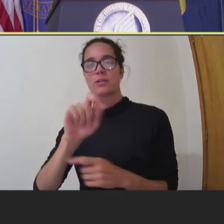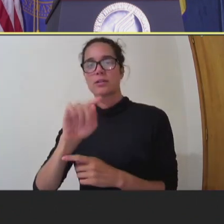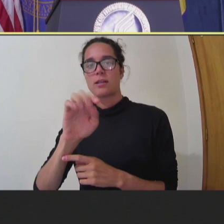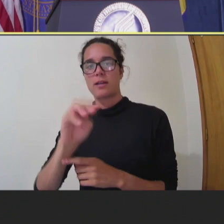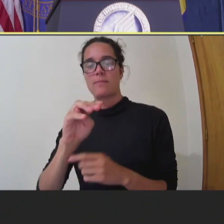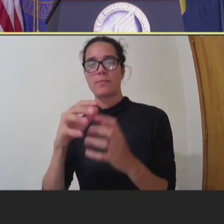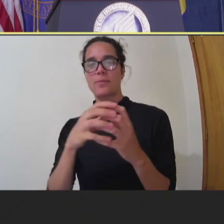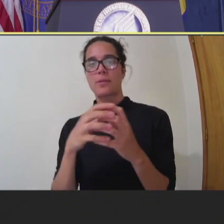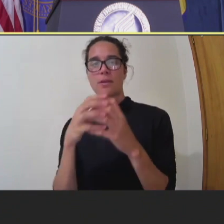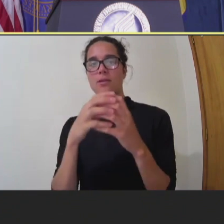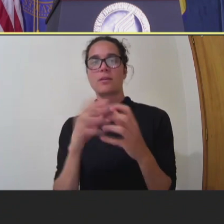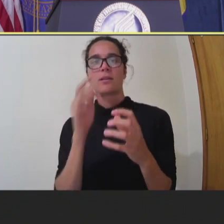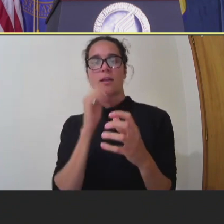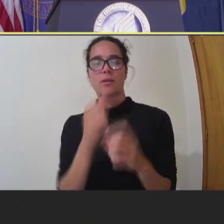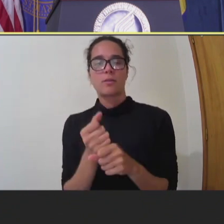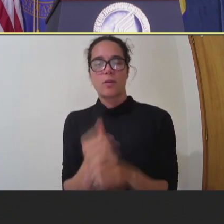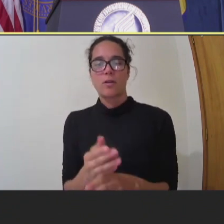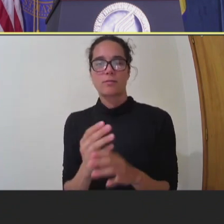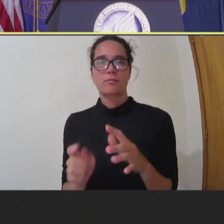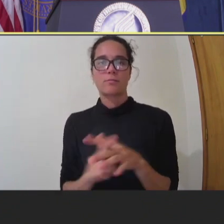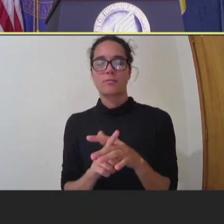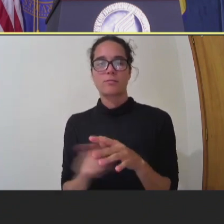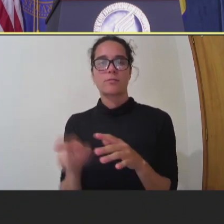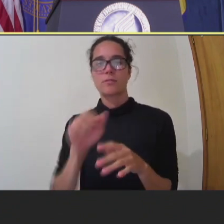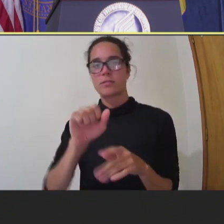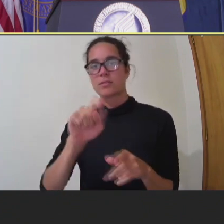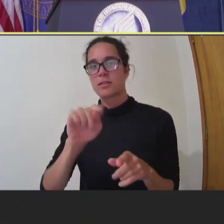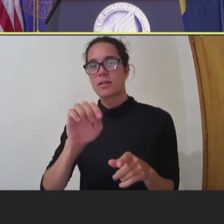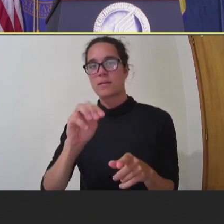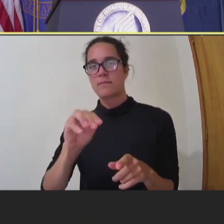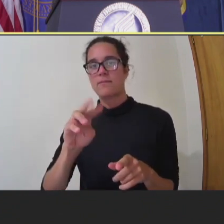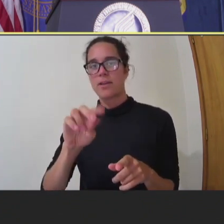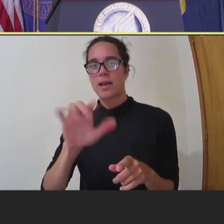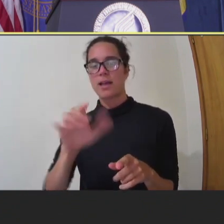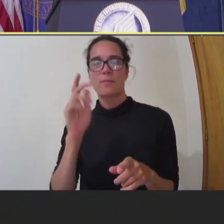we tested this in a mouse model for breast cancer, we found that with the vaccine alone,